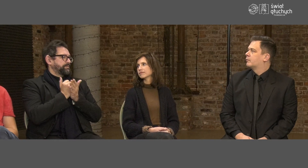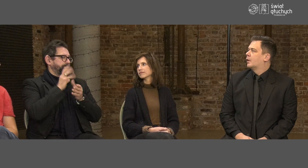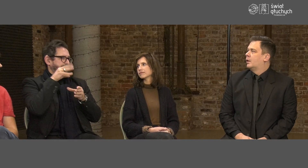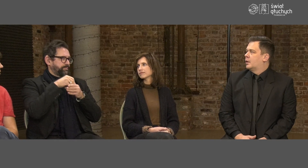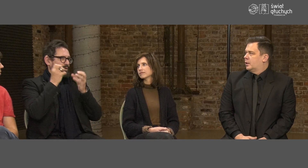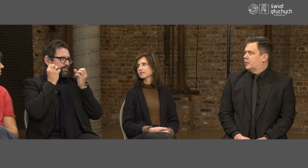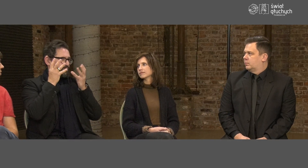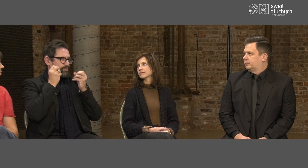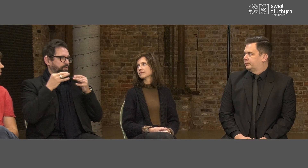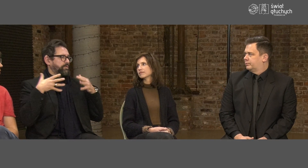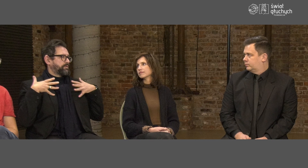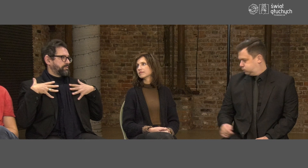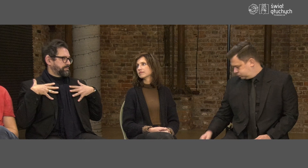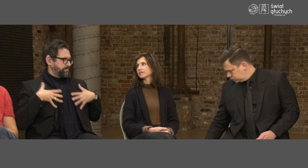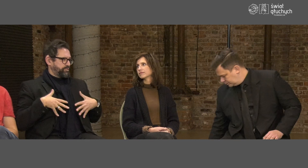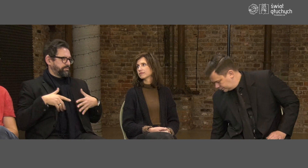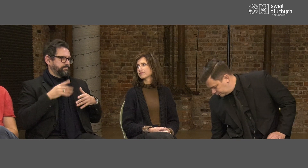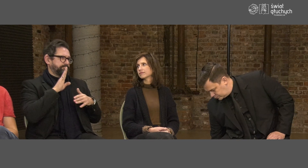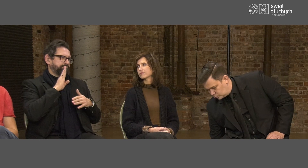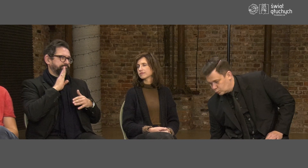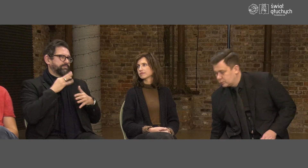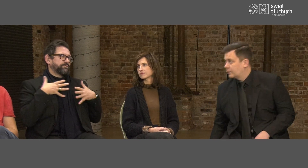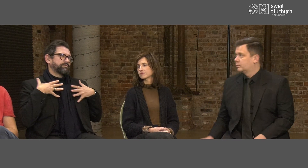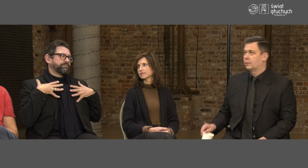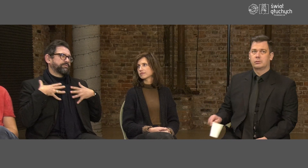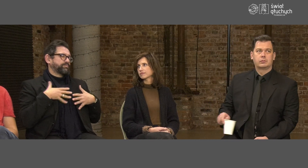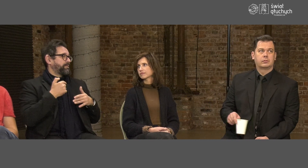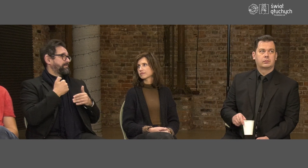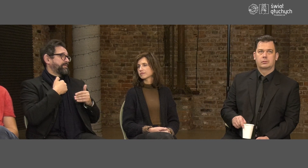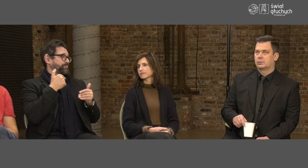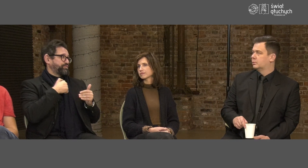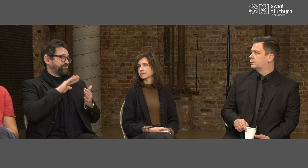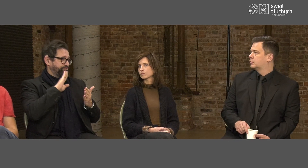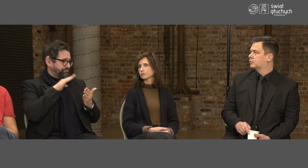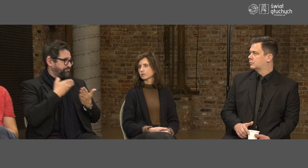[Michał] The issue of culture, identity, I must admit,